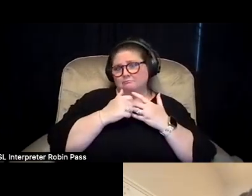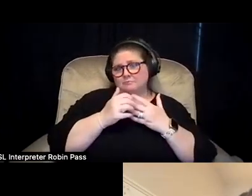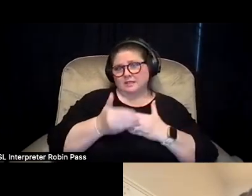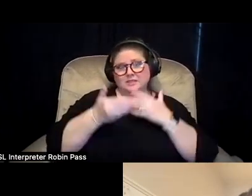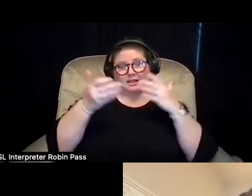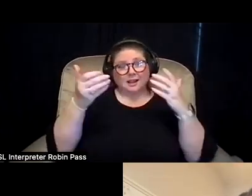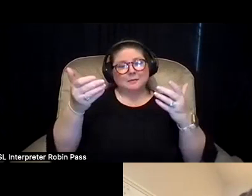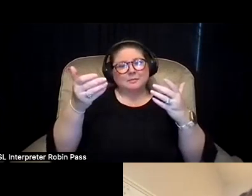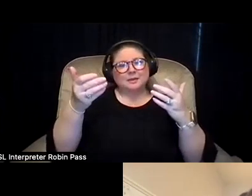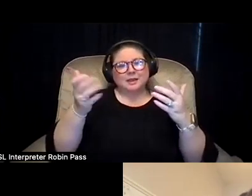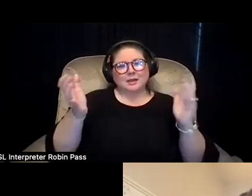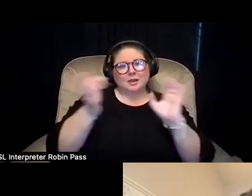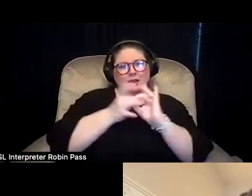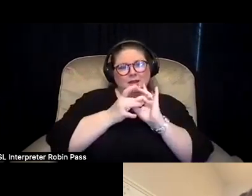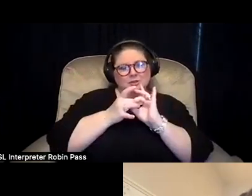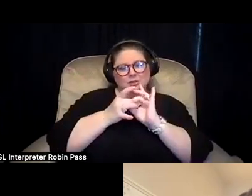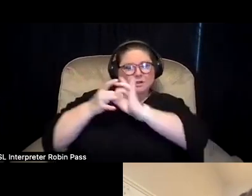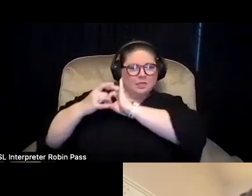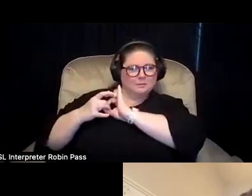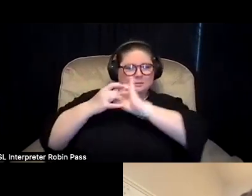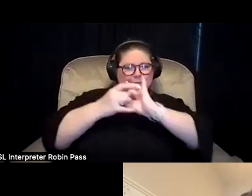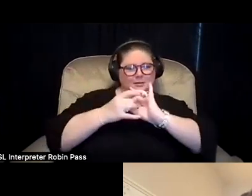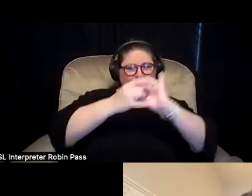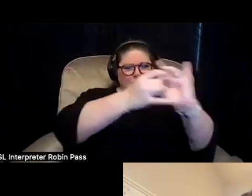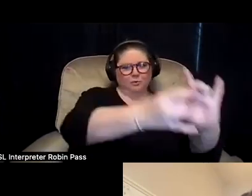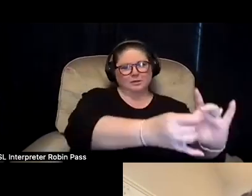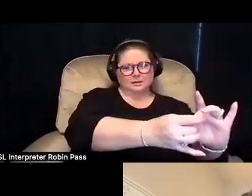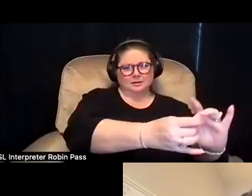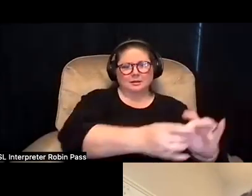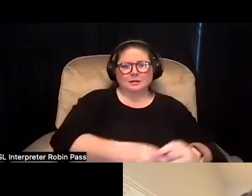between the past and the present when we talk about difficult or hard history